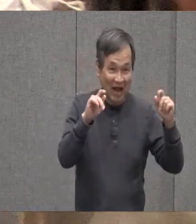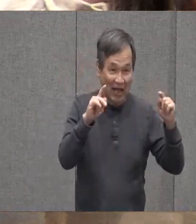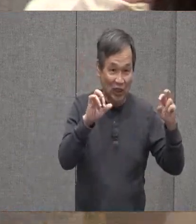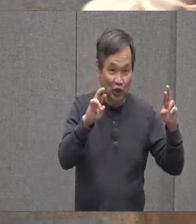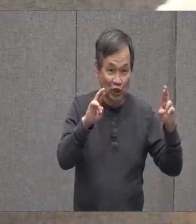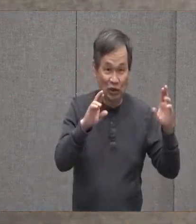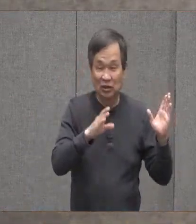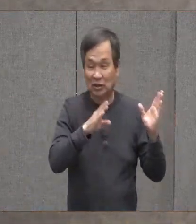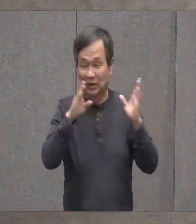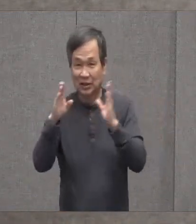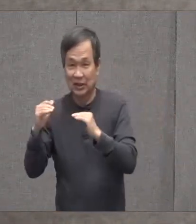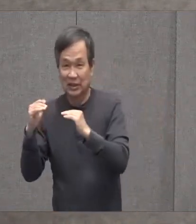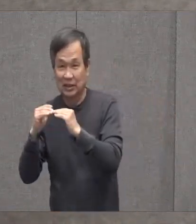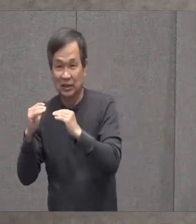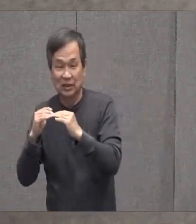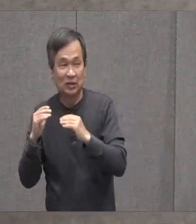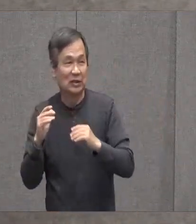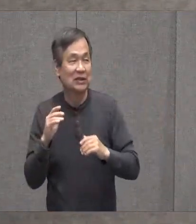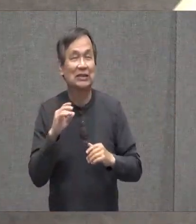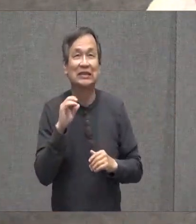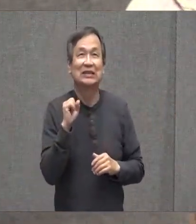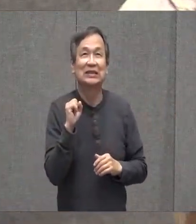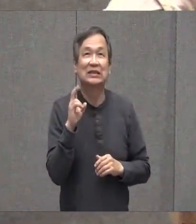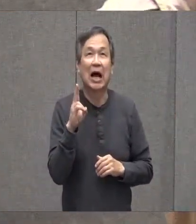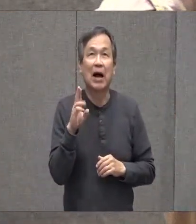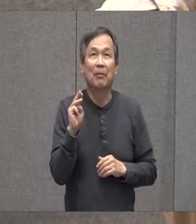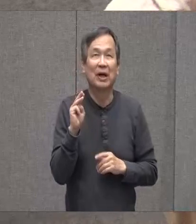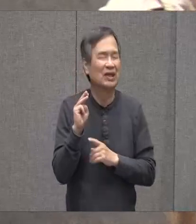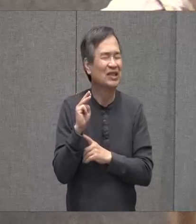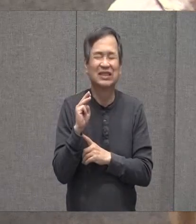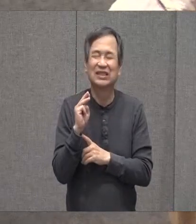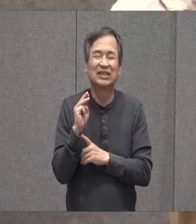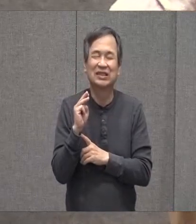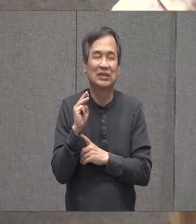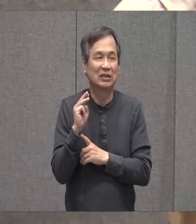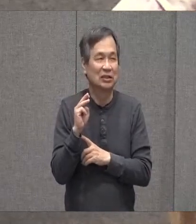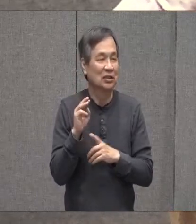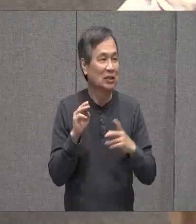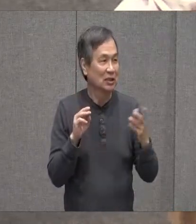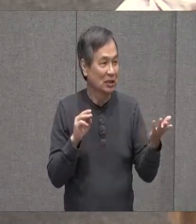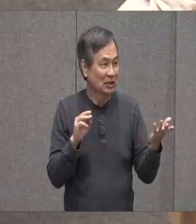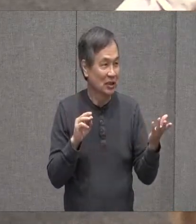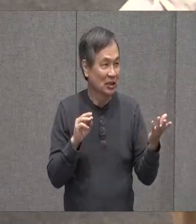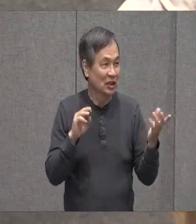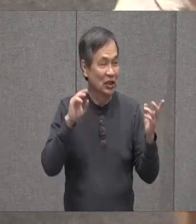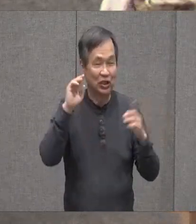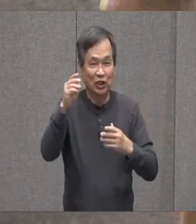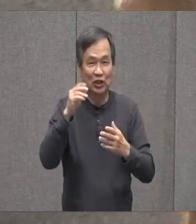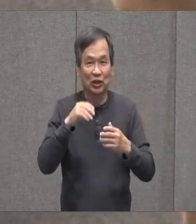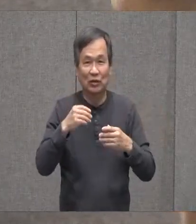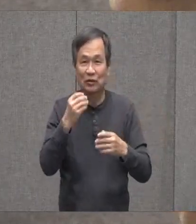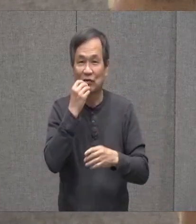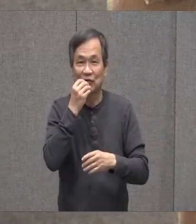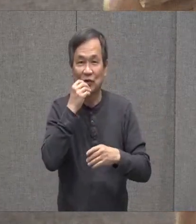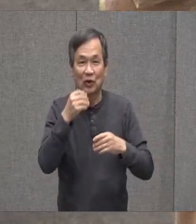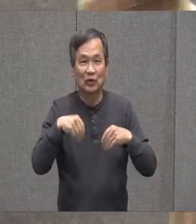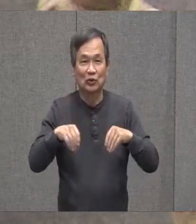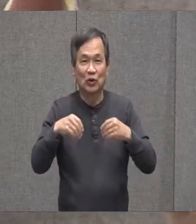Oh, I wanna say sum, but I know it's not sum. [Sears] Sometimes you can go to the grocery store and buy these things,